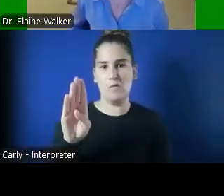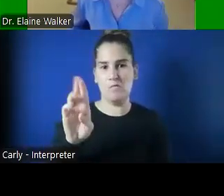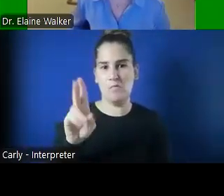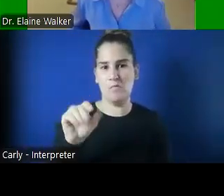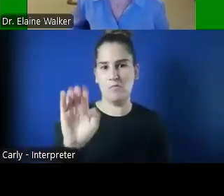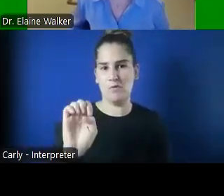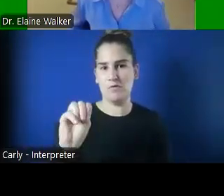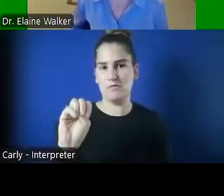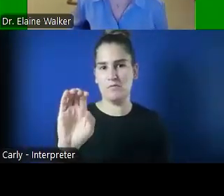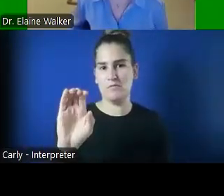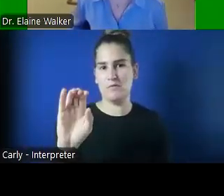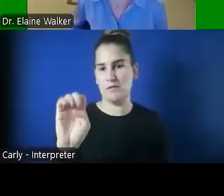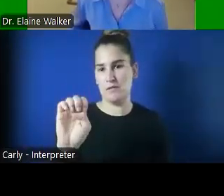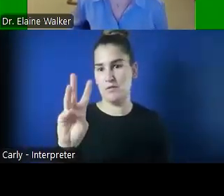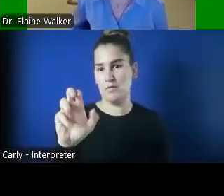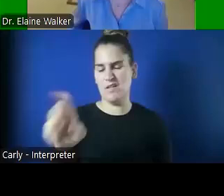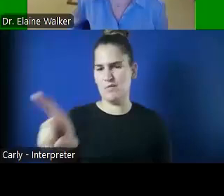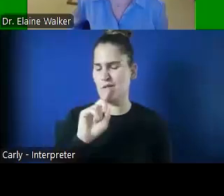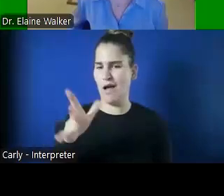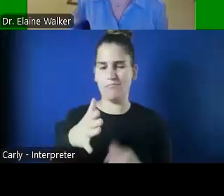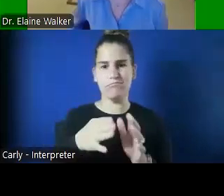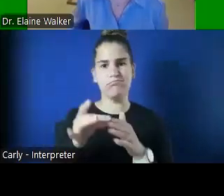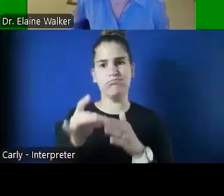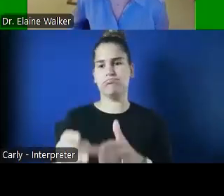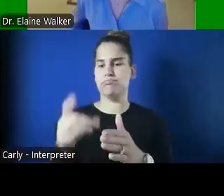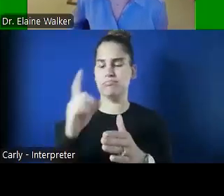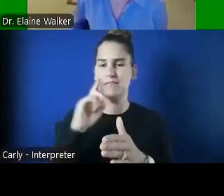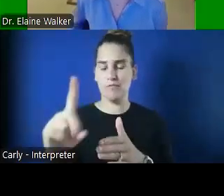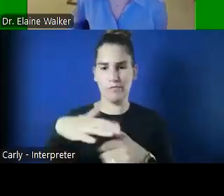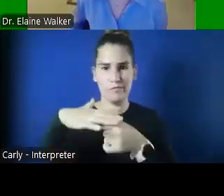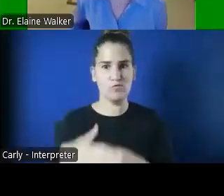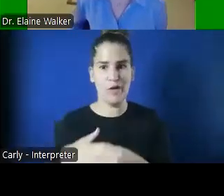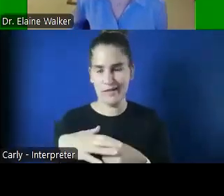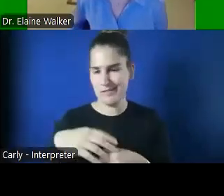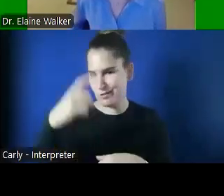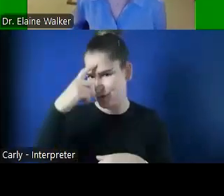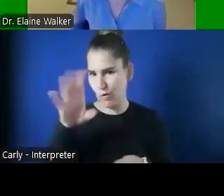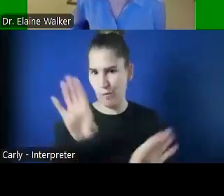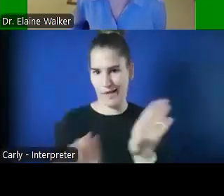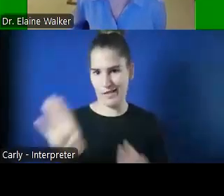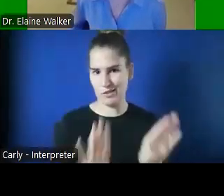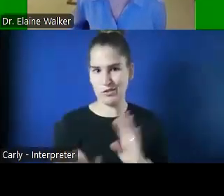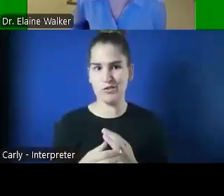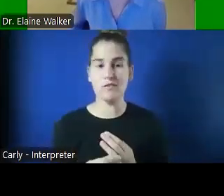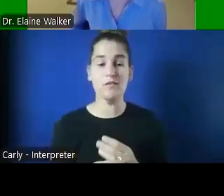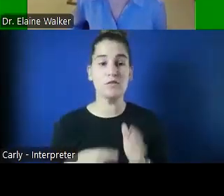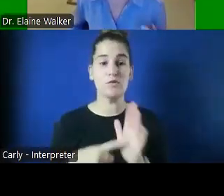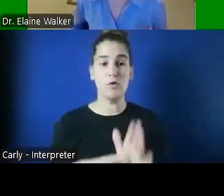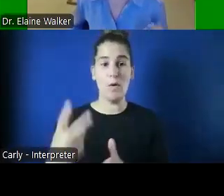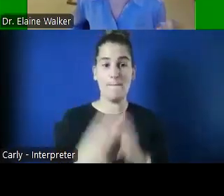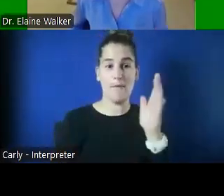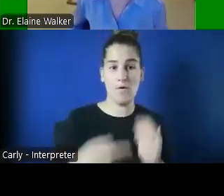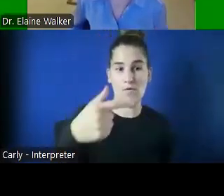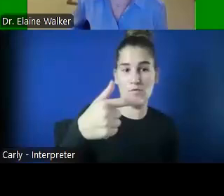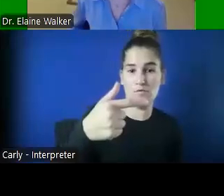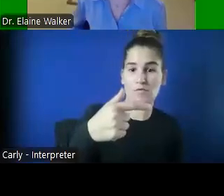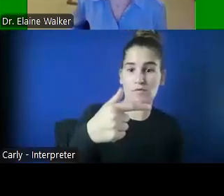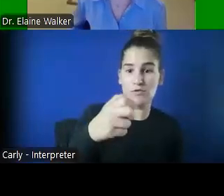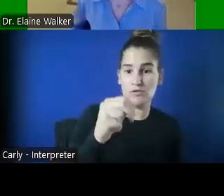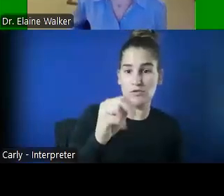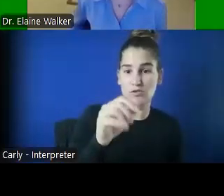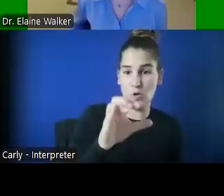of stress neurobiology and he showed that there are both non genomic and direct genomic effects